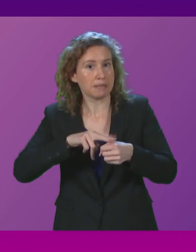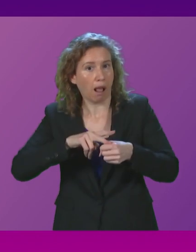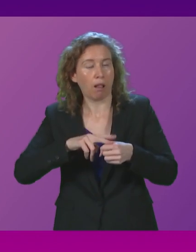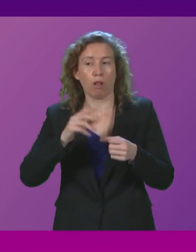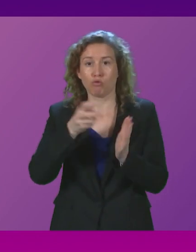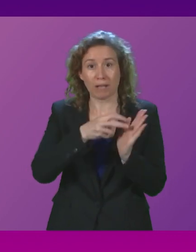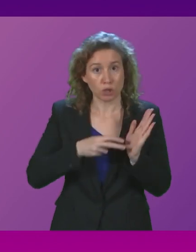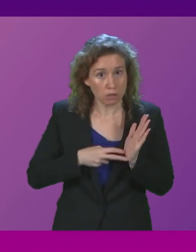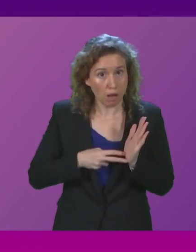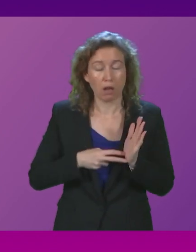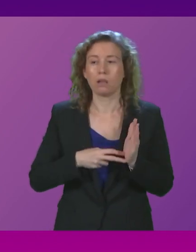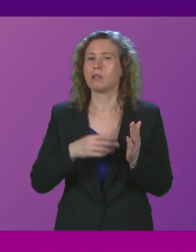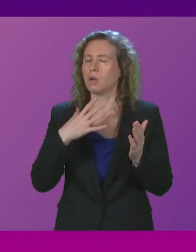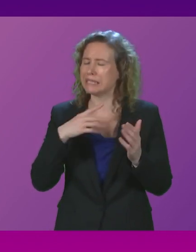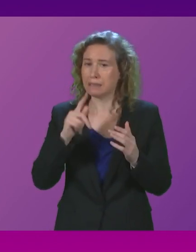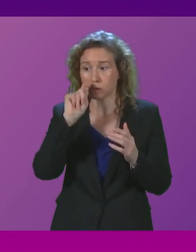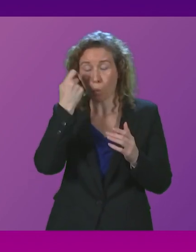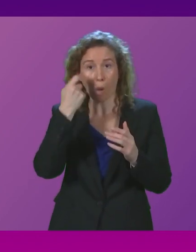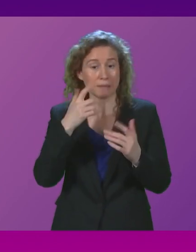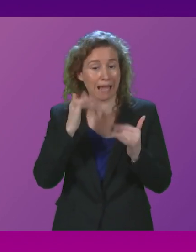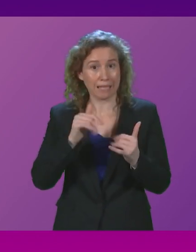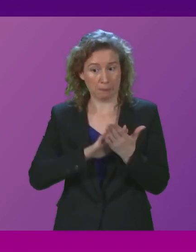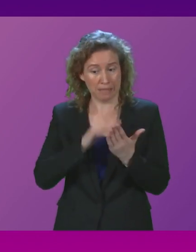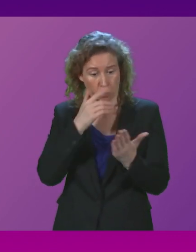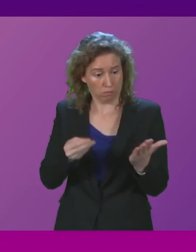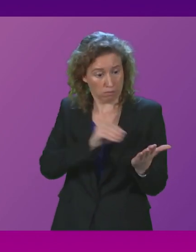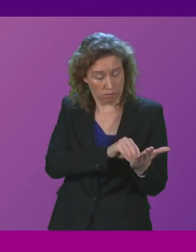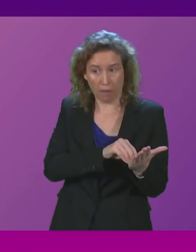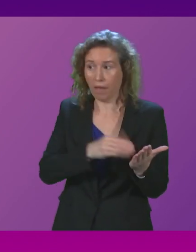The simple act of a taking a swab test could lead to the selfless act of saving a life.